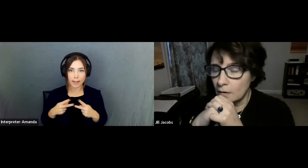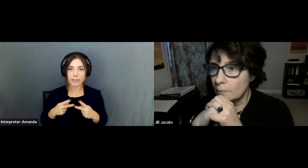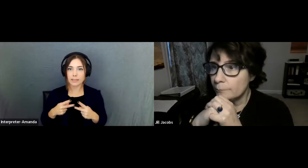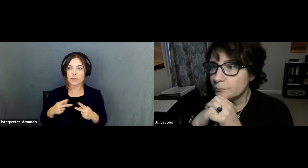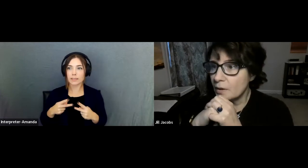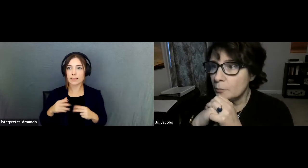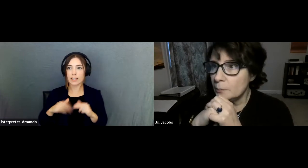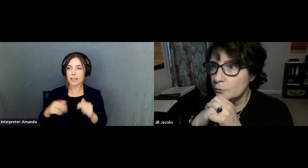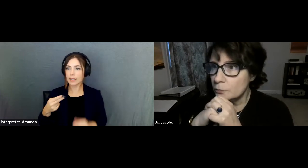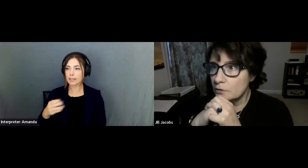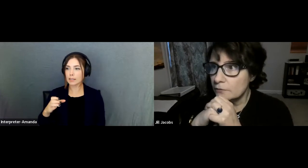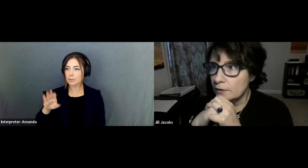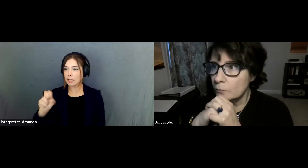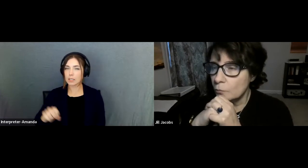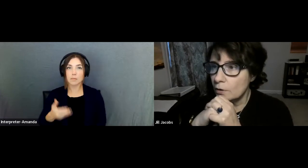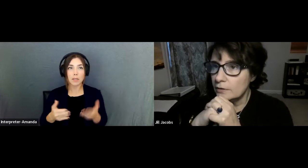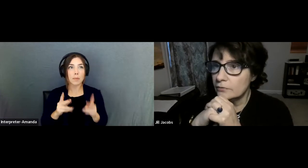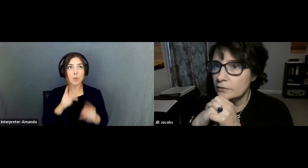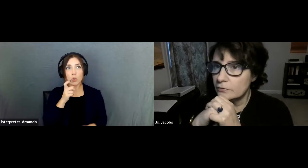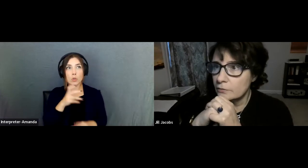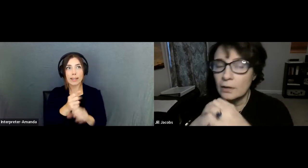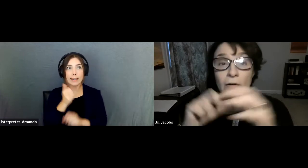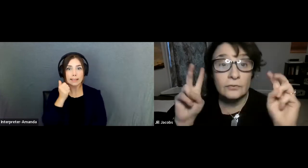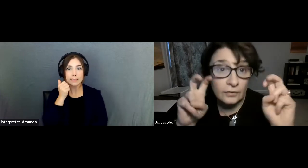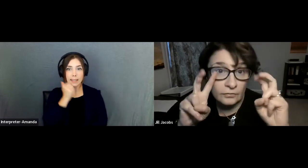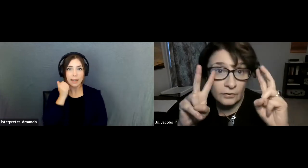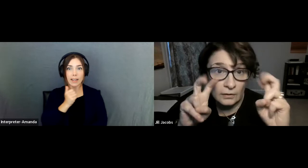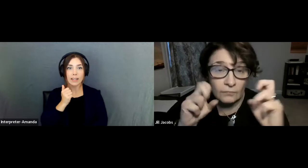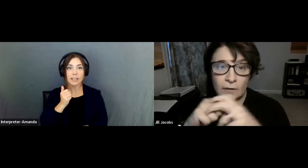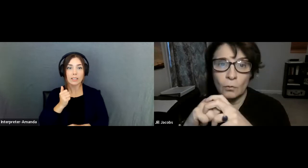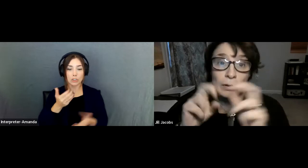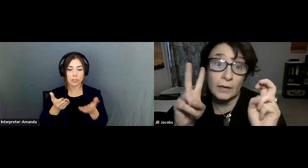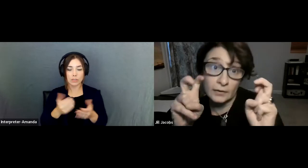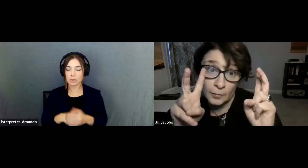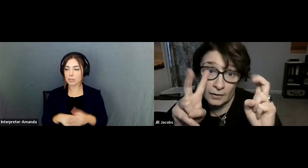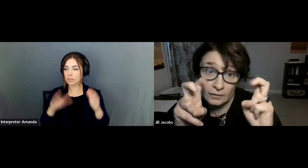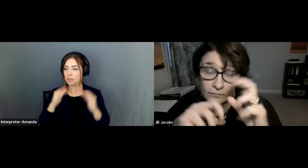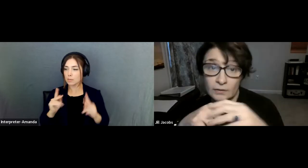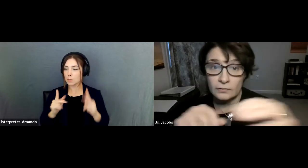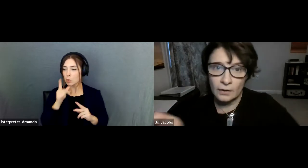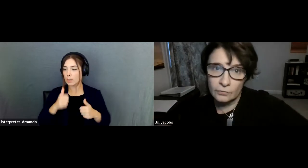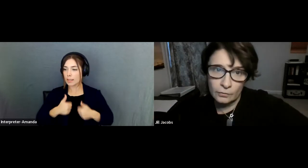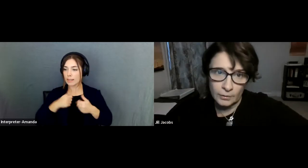People who live in what is considered an assisted living or Independent Living Center.